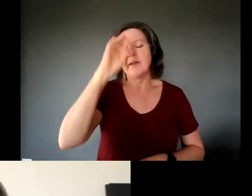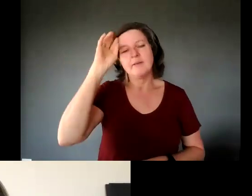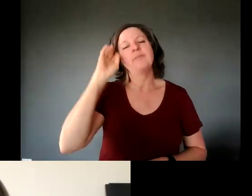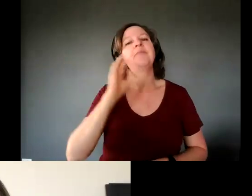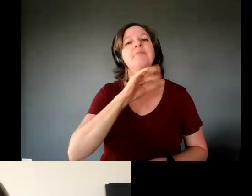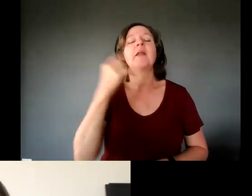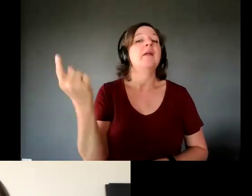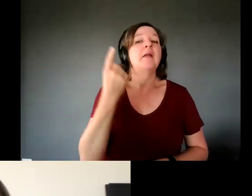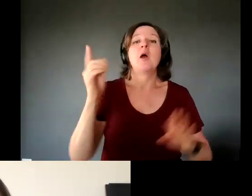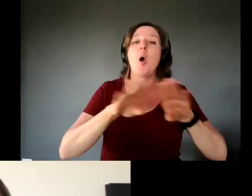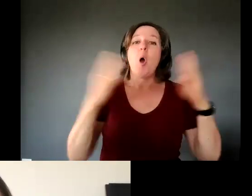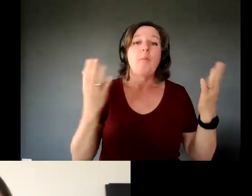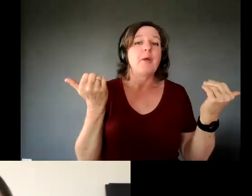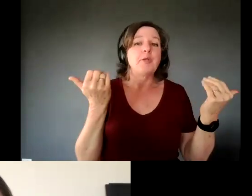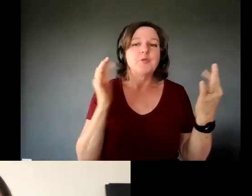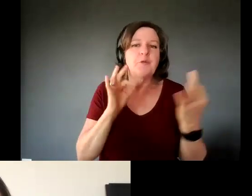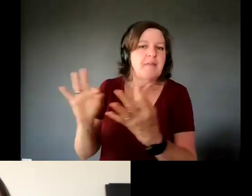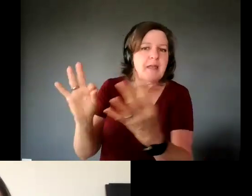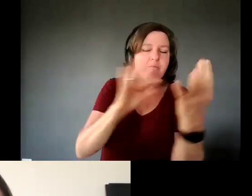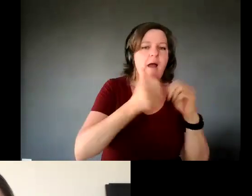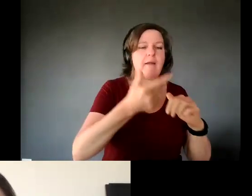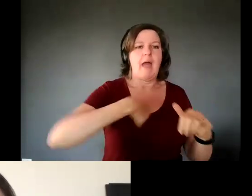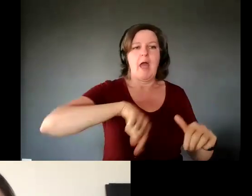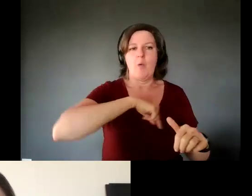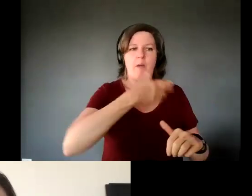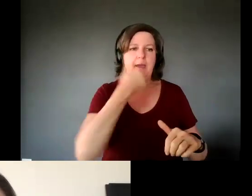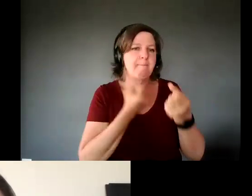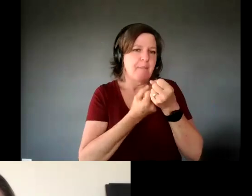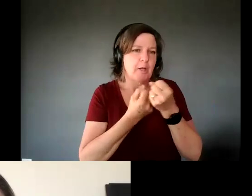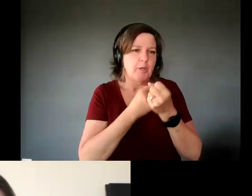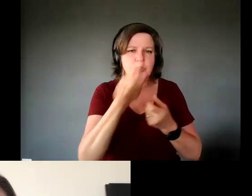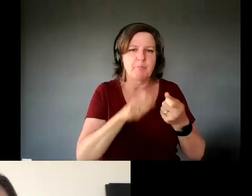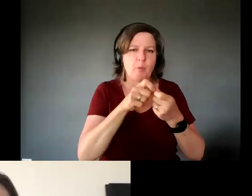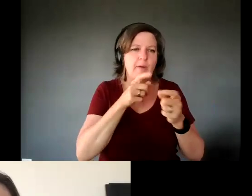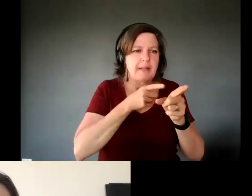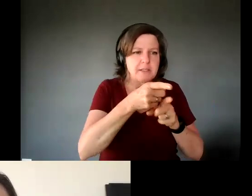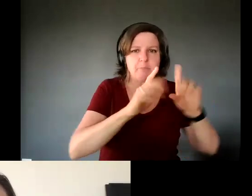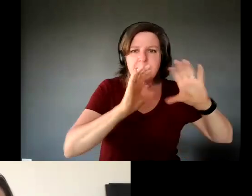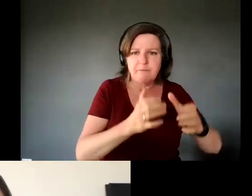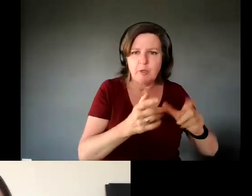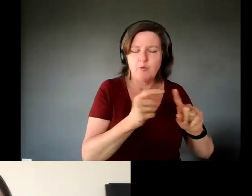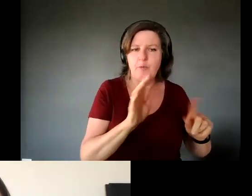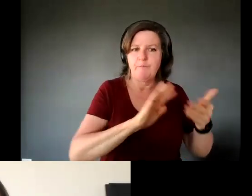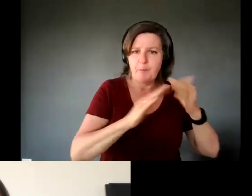to feedback on how we can better support people of specific groups of the community.